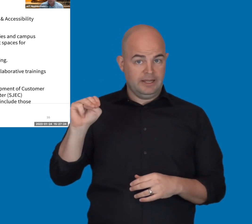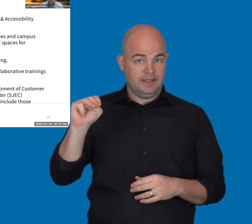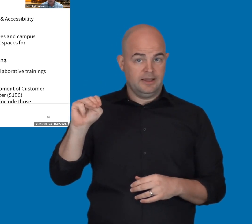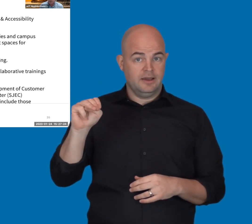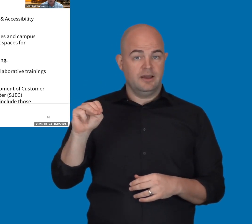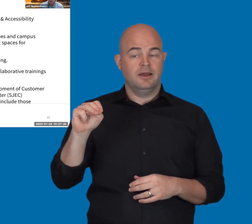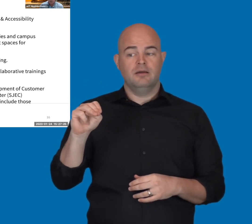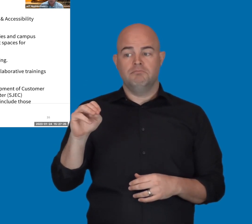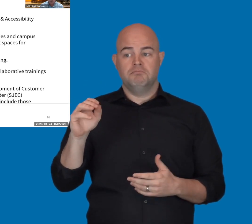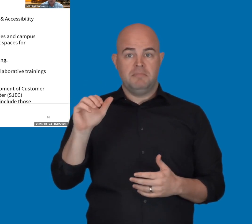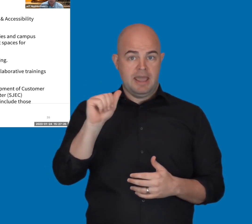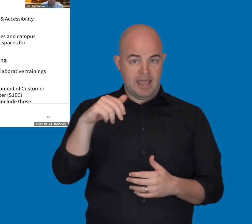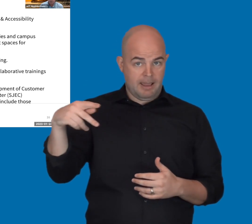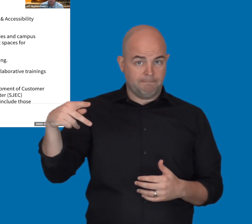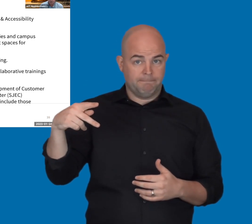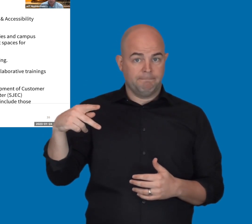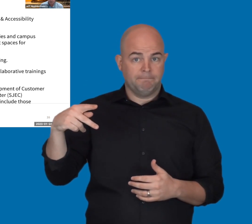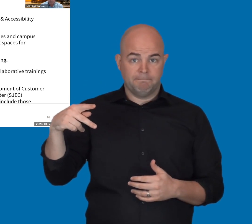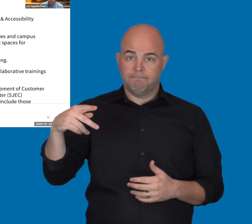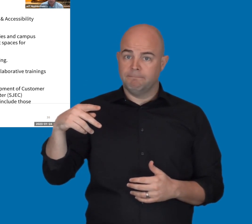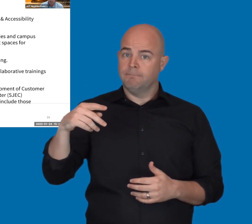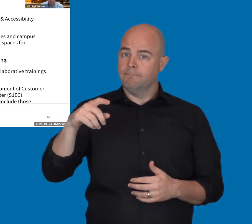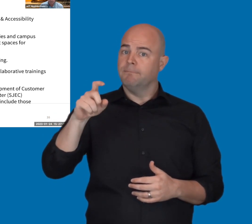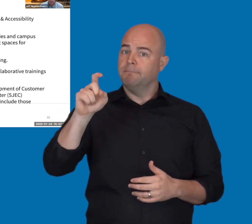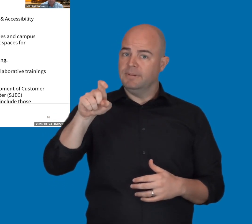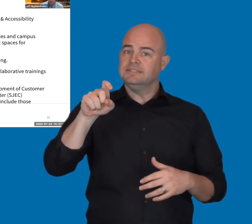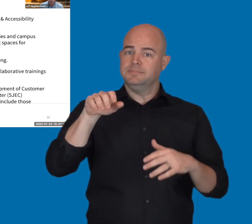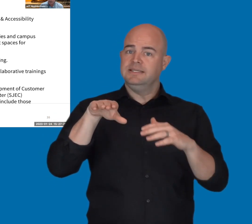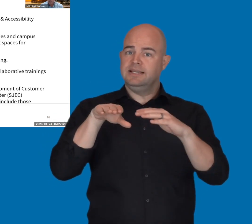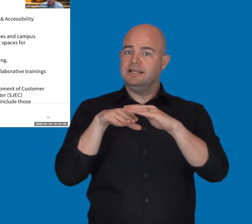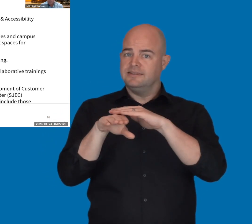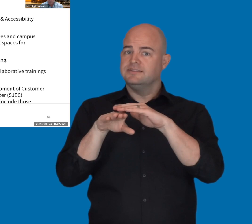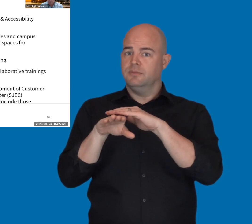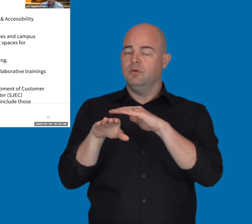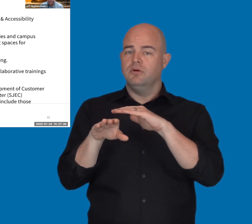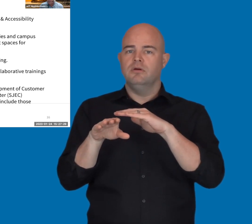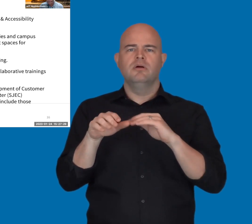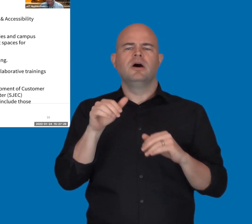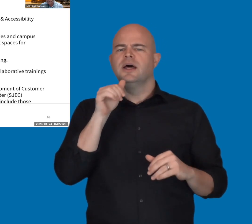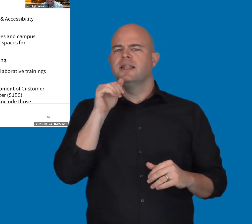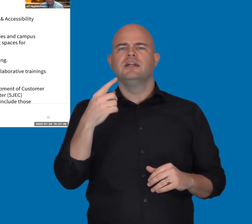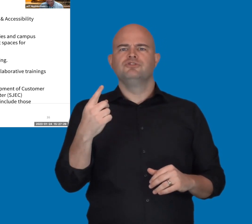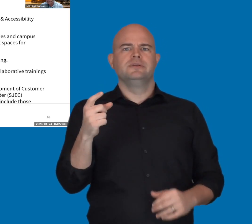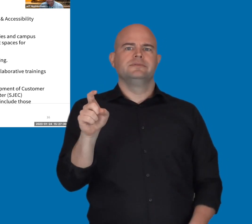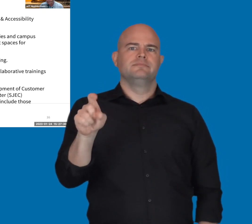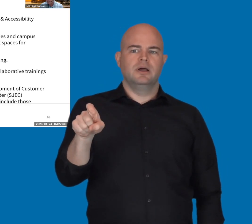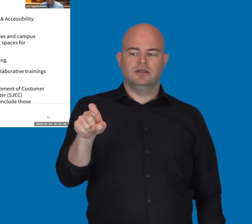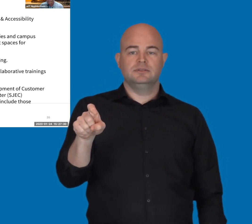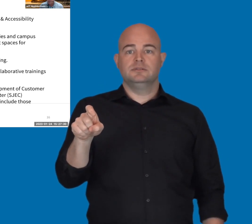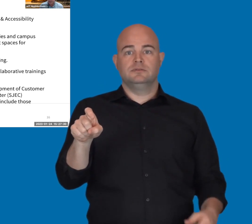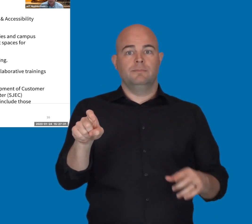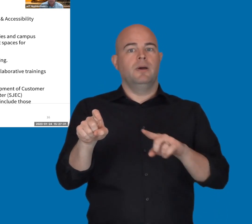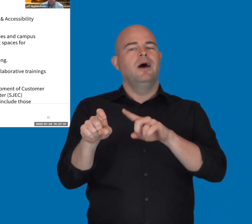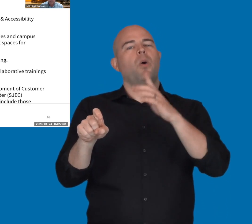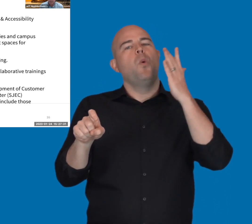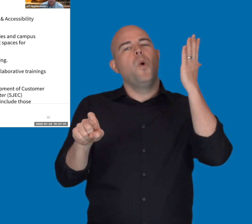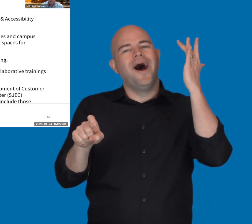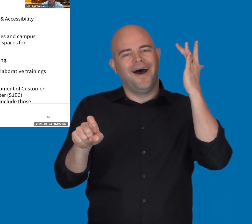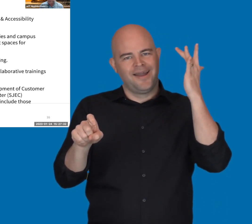with SAS and Information Technology Services to ensure that the commencement and other activities are accessible both